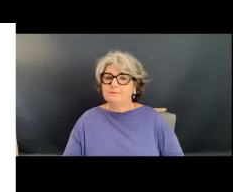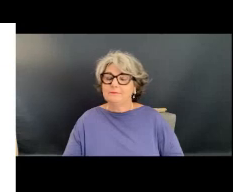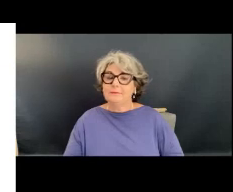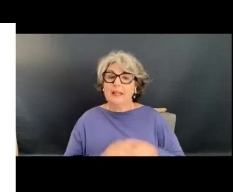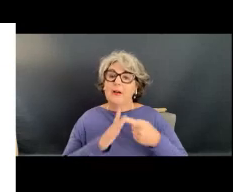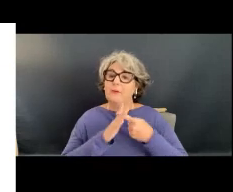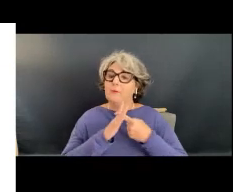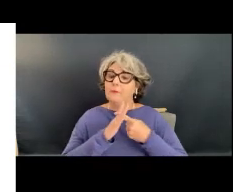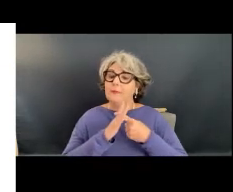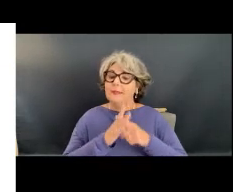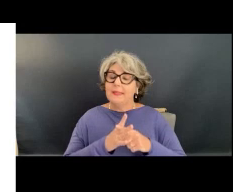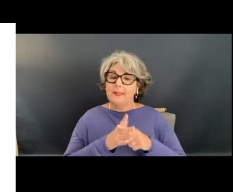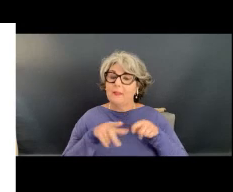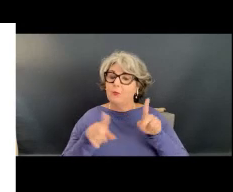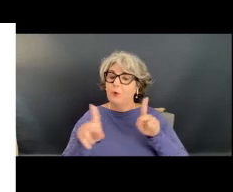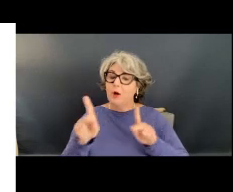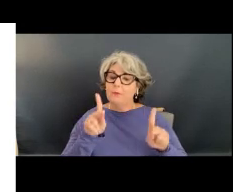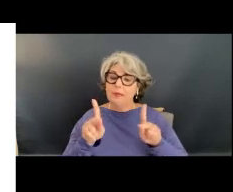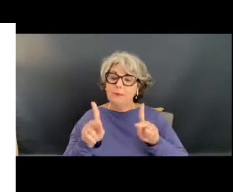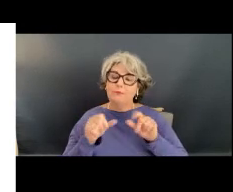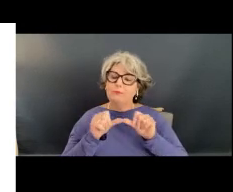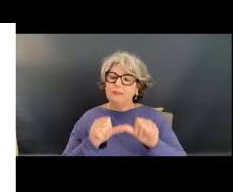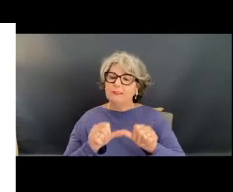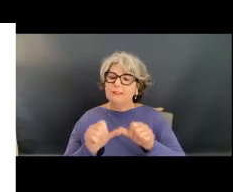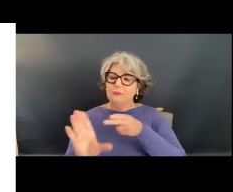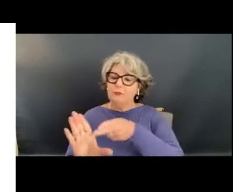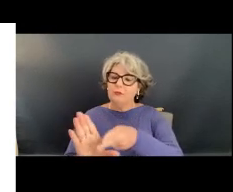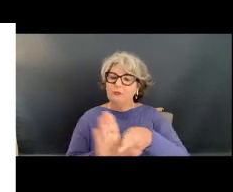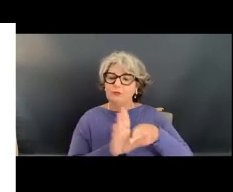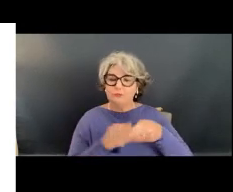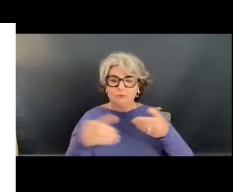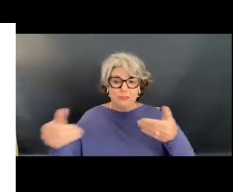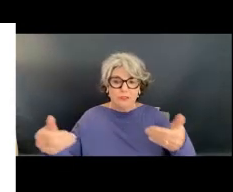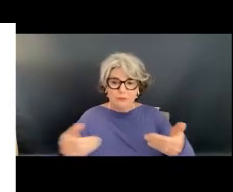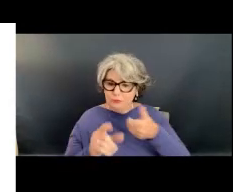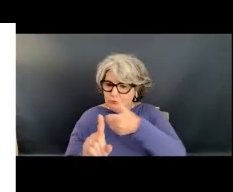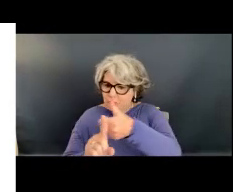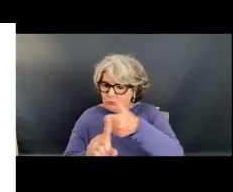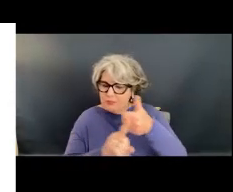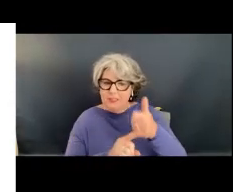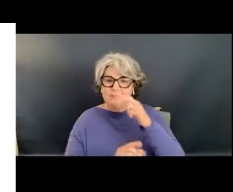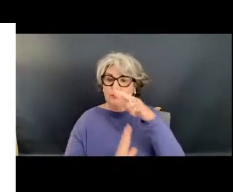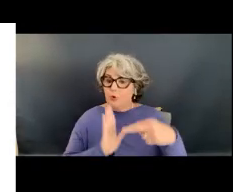introduce yourself, what your role is, what your organization